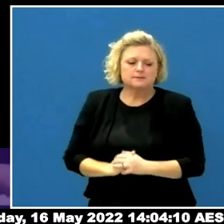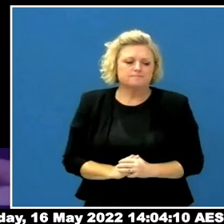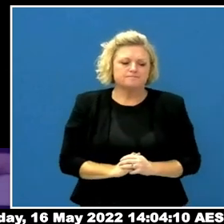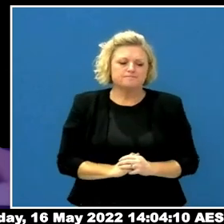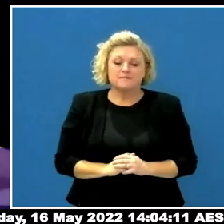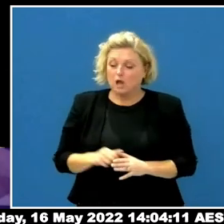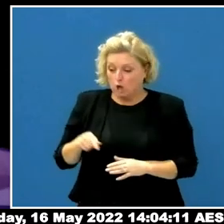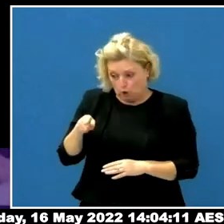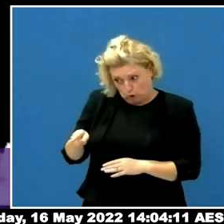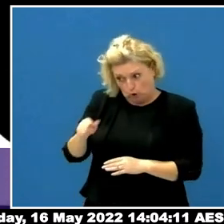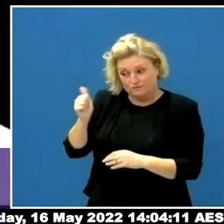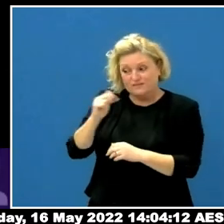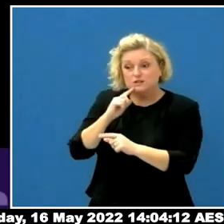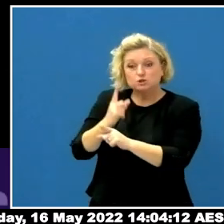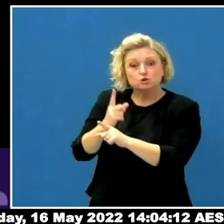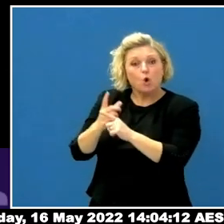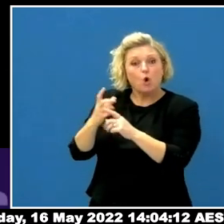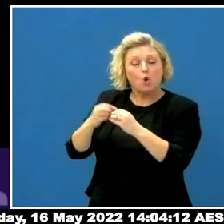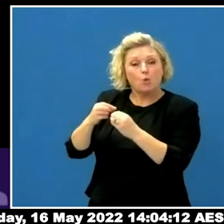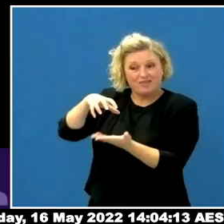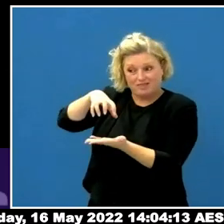I did speak to the Team Leader about it.